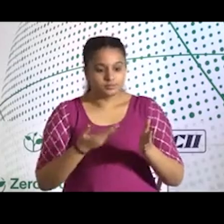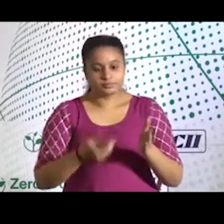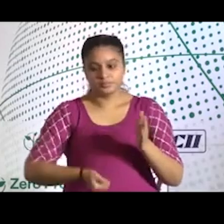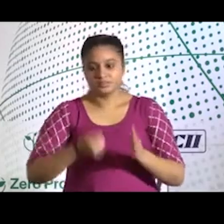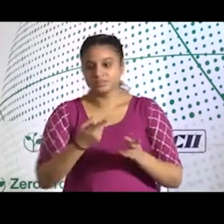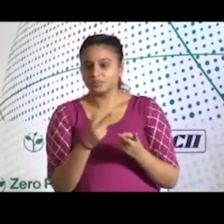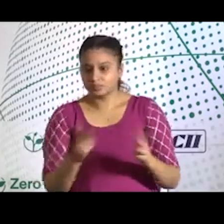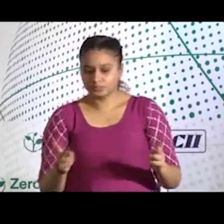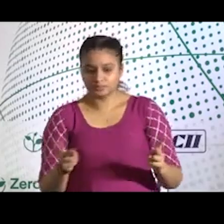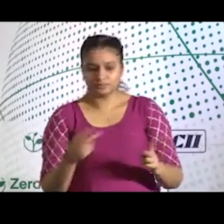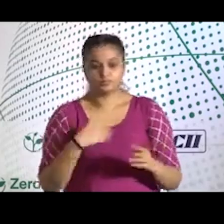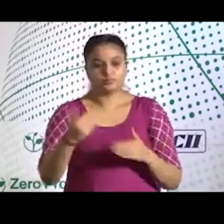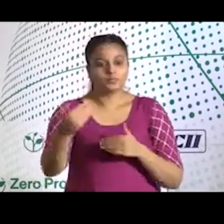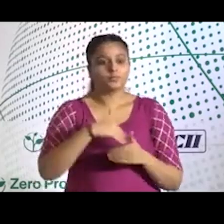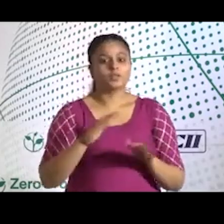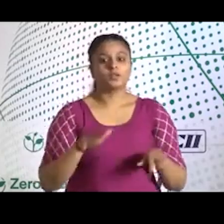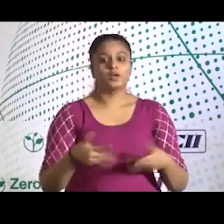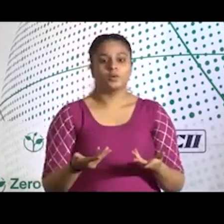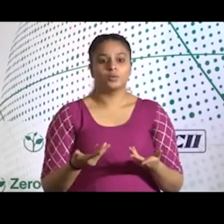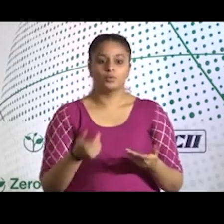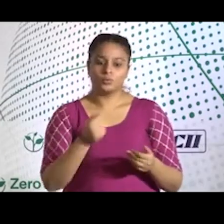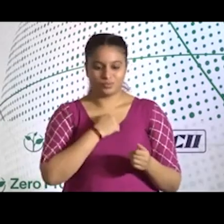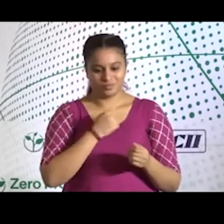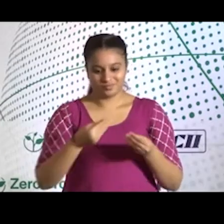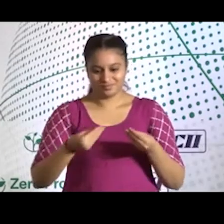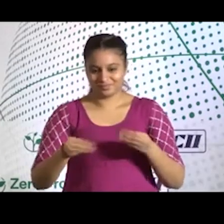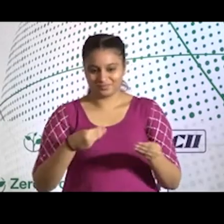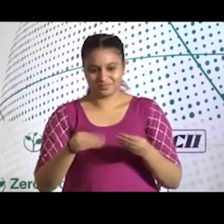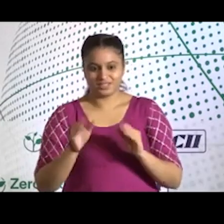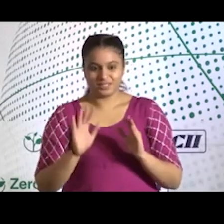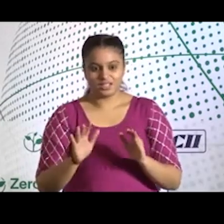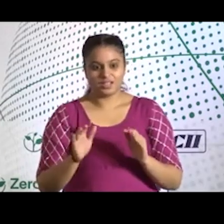Of course today you have much more flexibility. Organizations thought processes